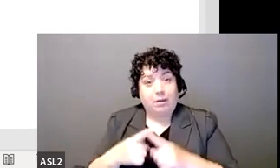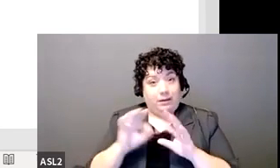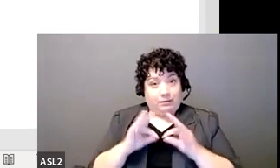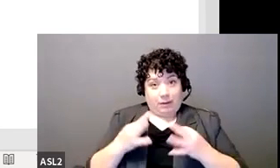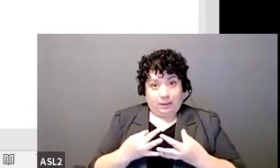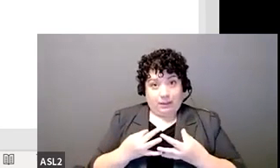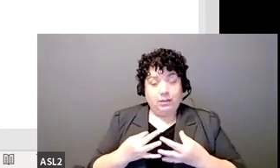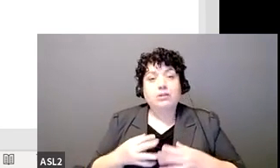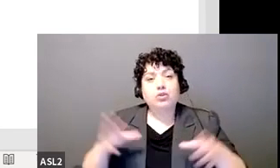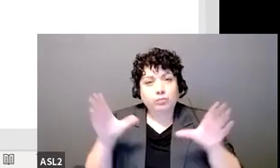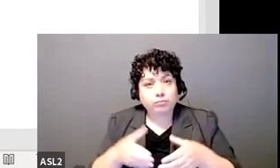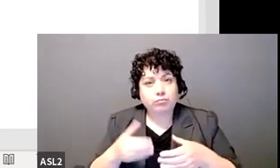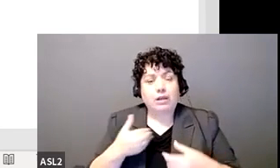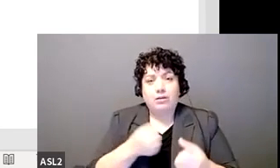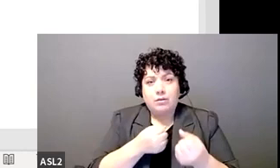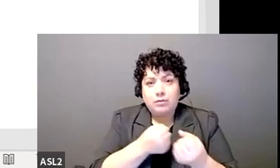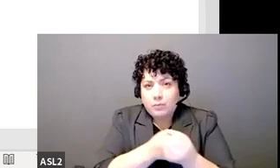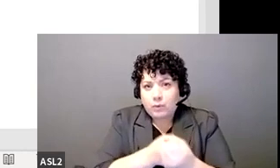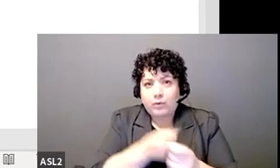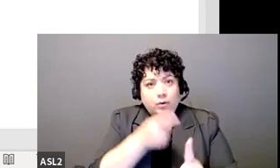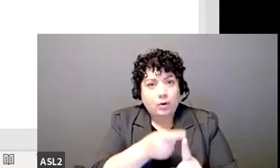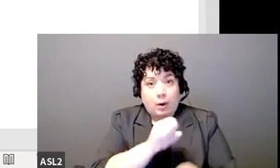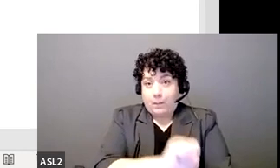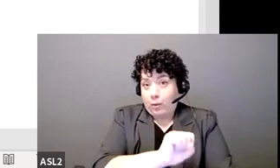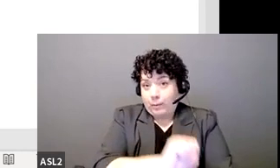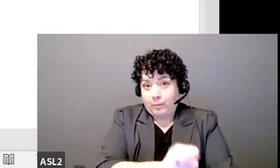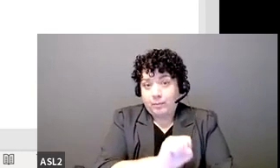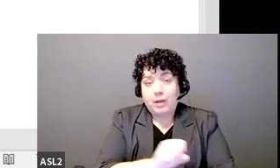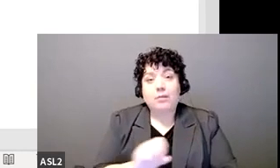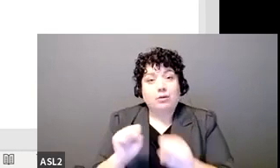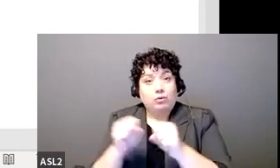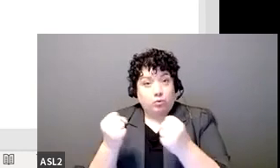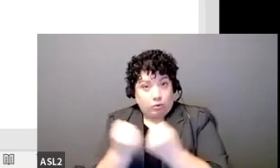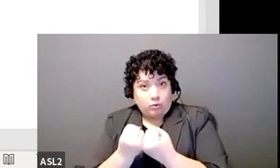supportive networks around employment specifically as well as social infrastructure and resources